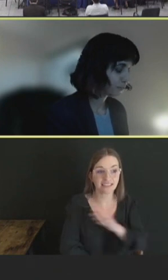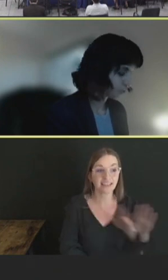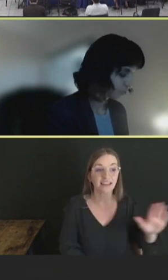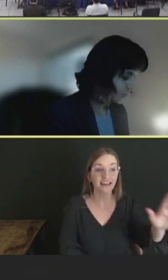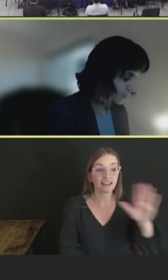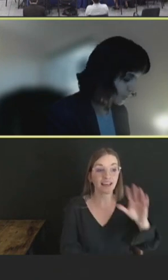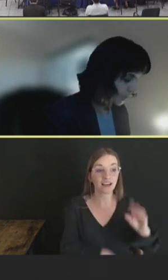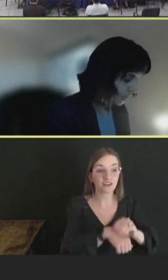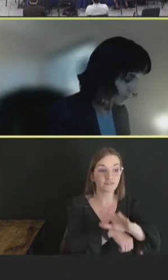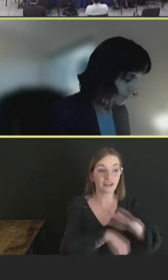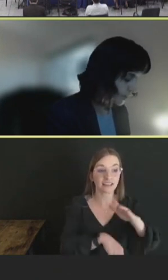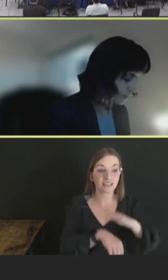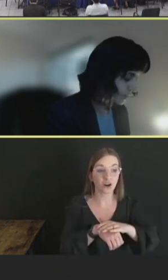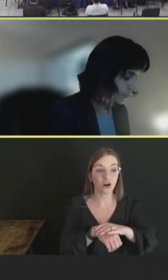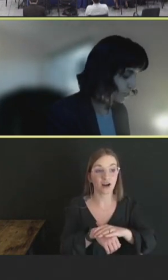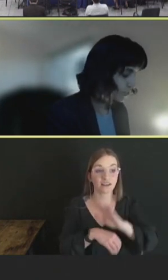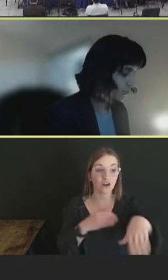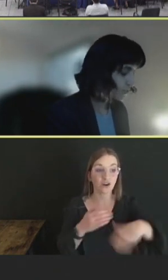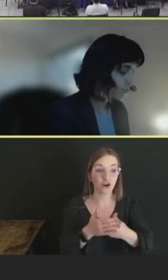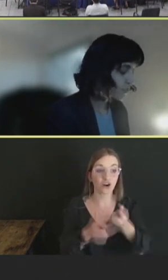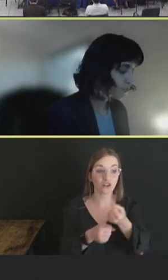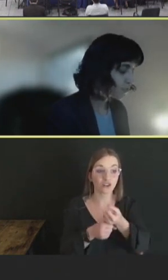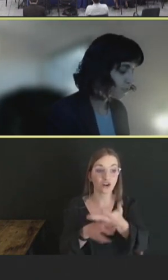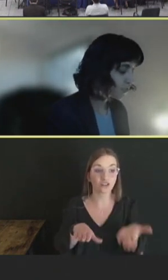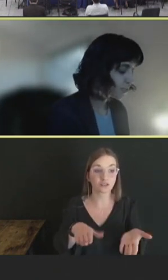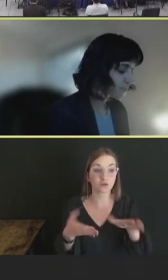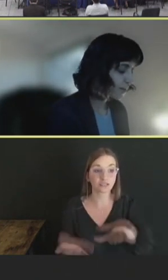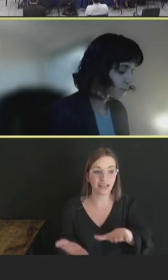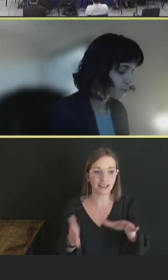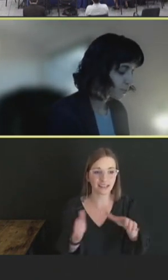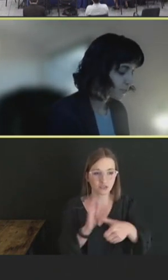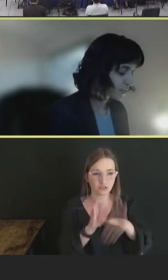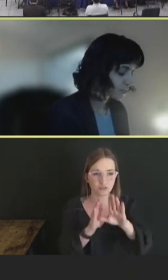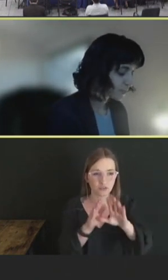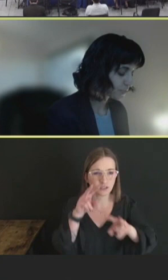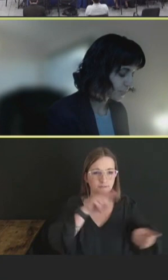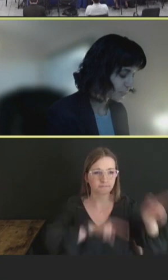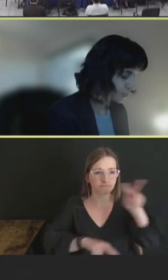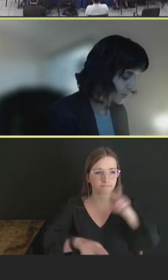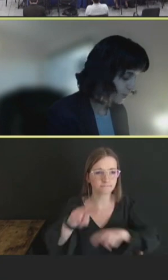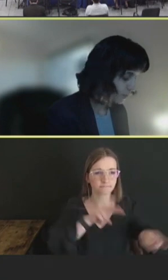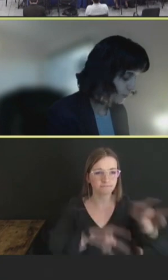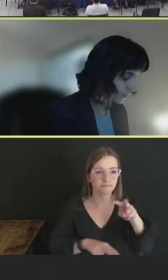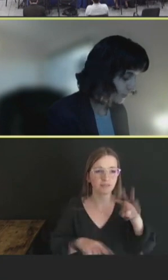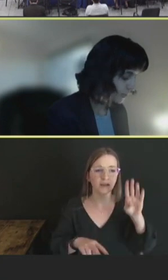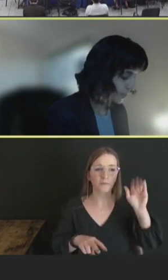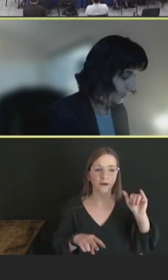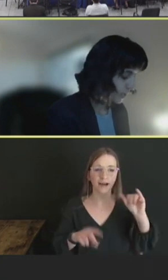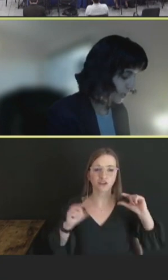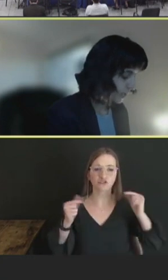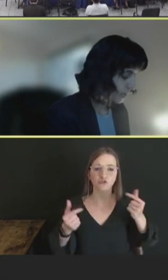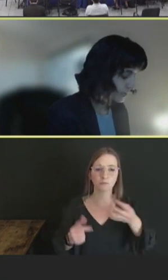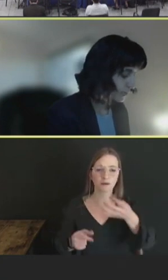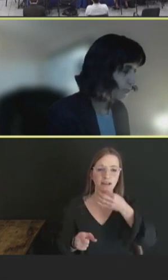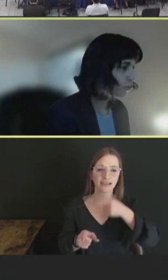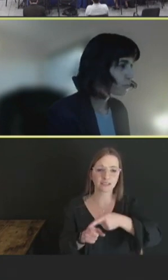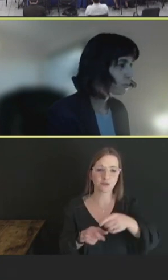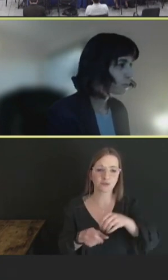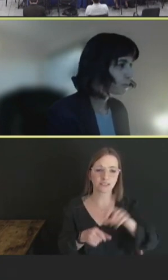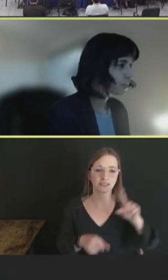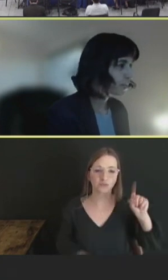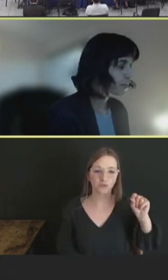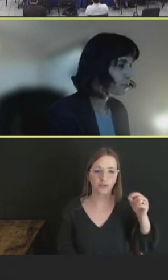reviewed by SAGE, the Strategic Advisory Group of Experts in 2014, and the group concluded that the